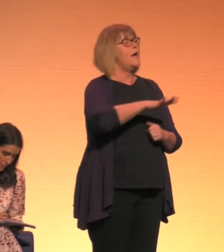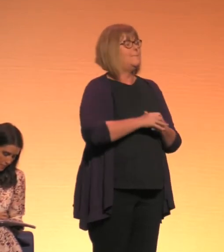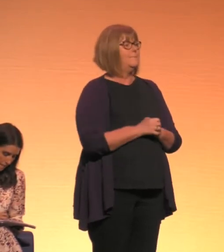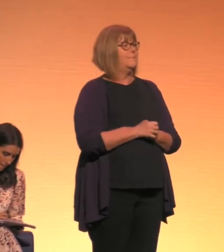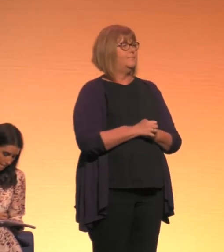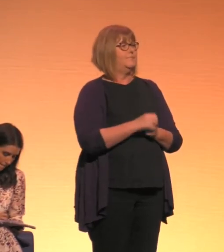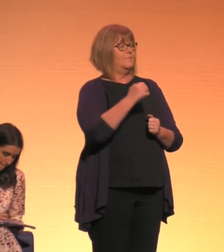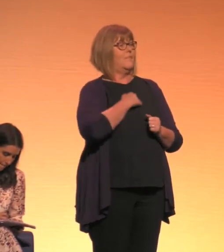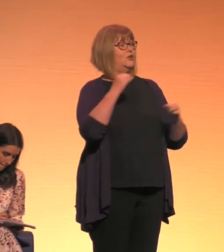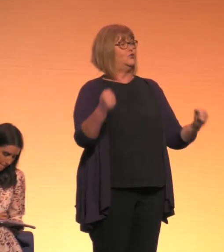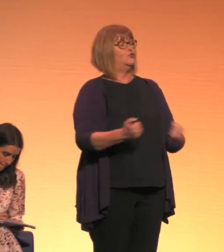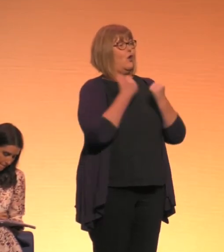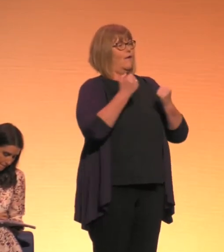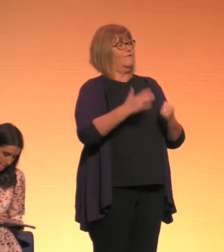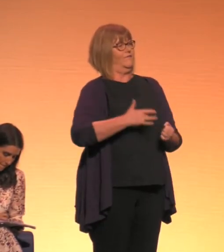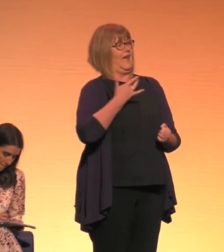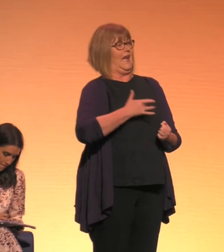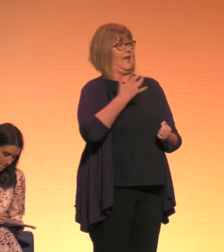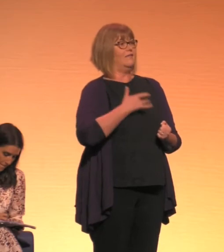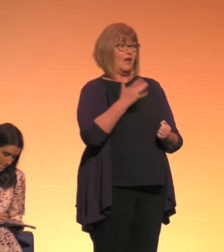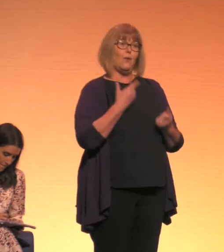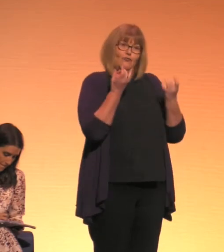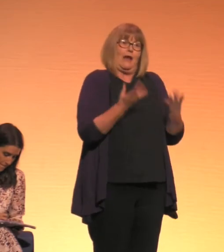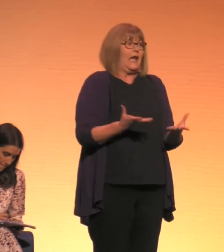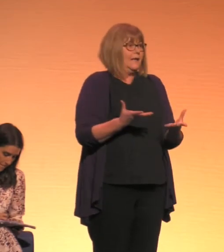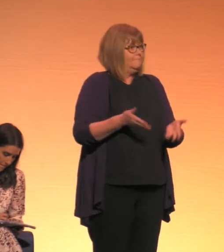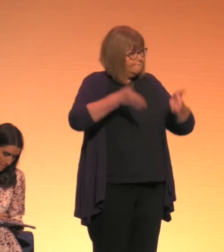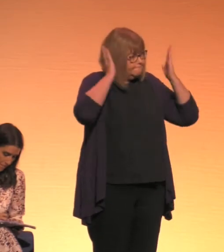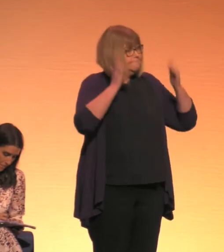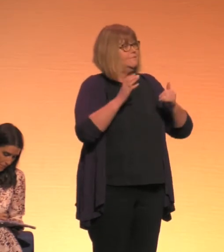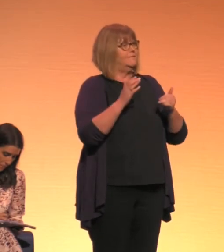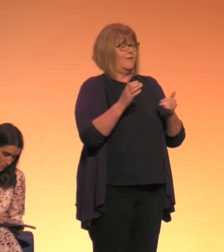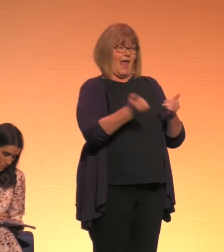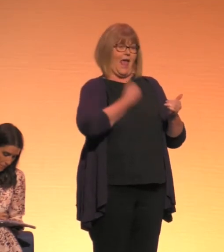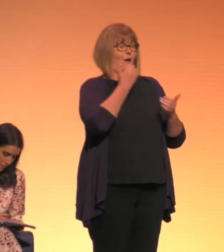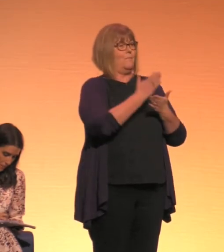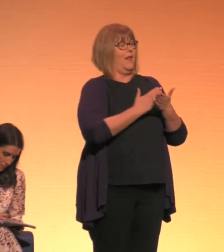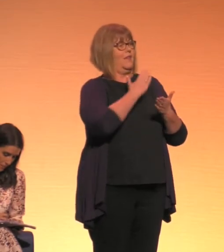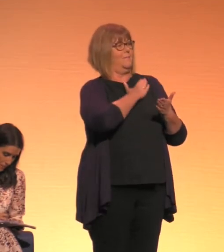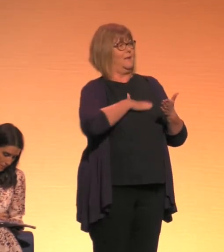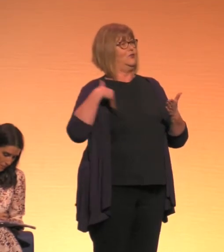My strong sense is that we're up for it. For our part in the Ministry of Health, we're certainly up for it.